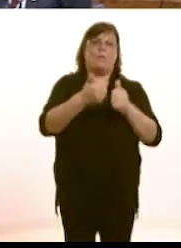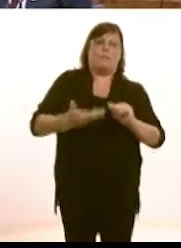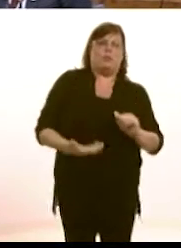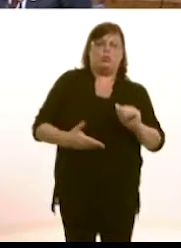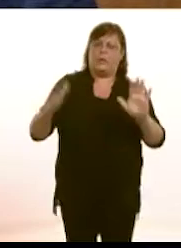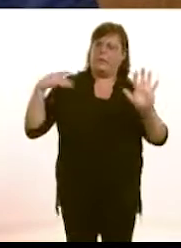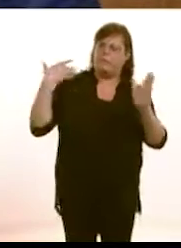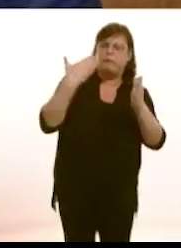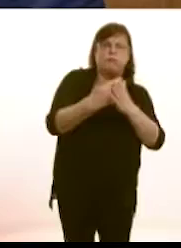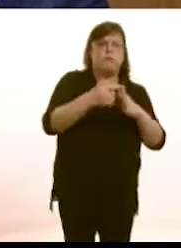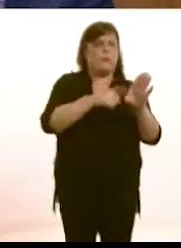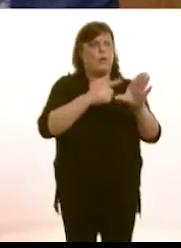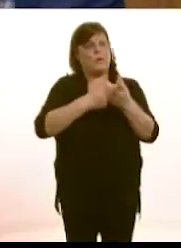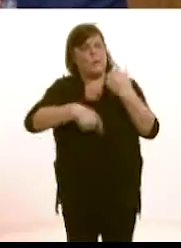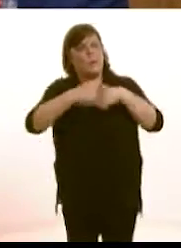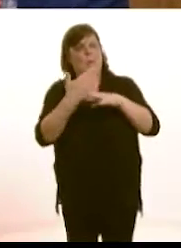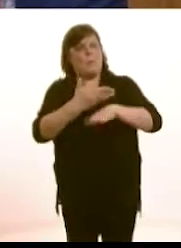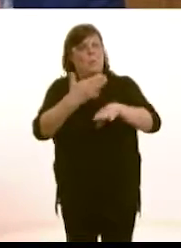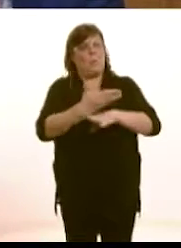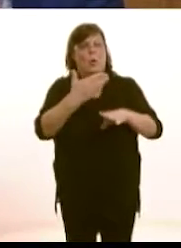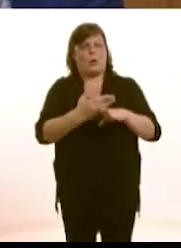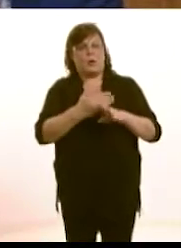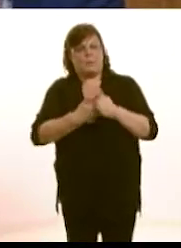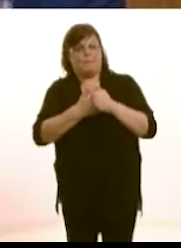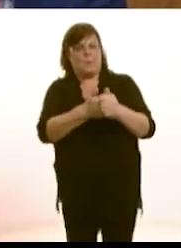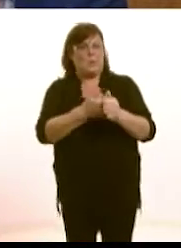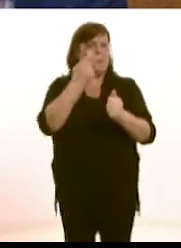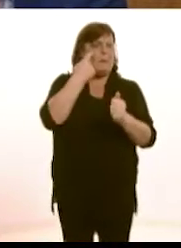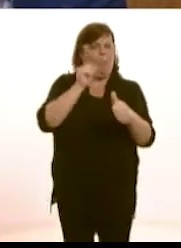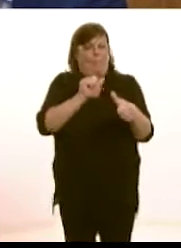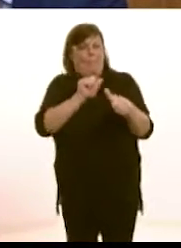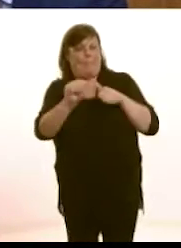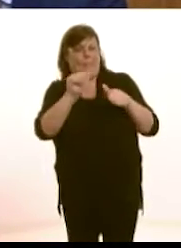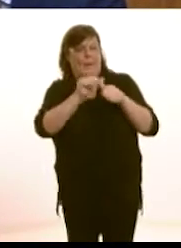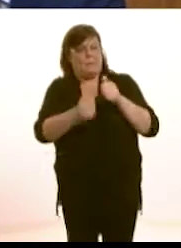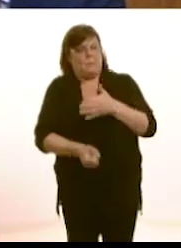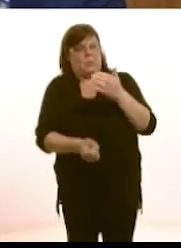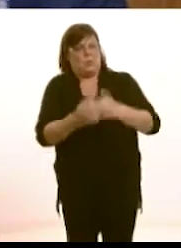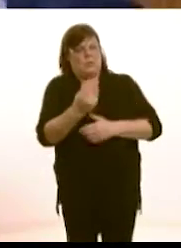Indeed, weíve been working with them in order to see how best we can maximise the expertise